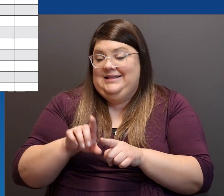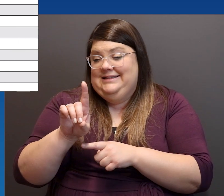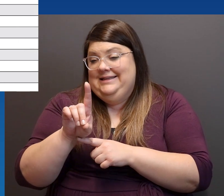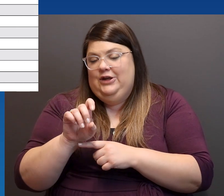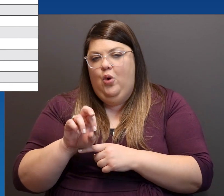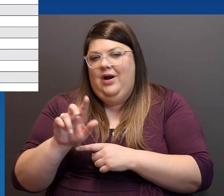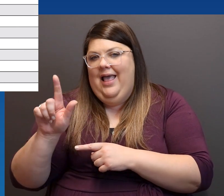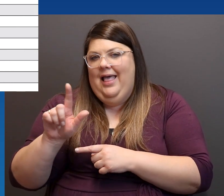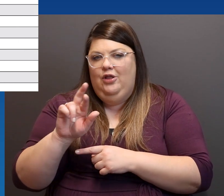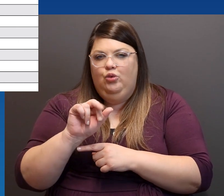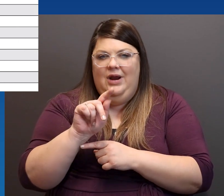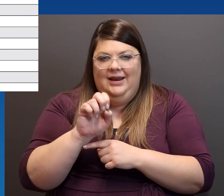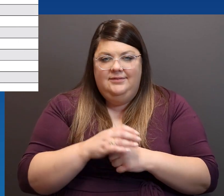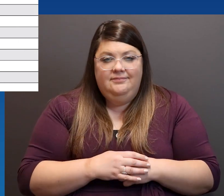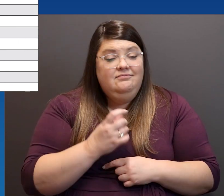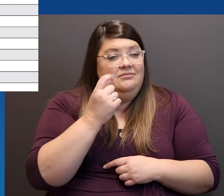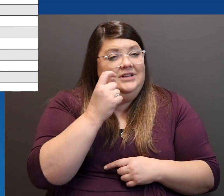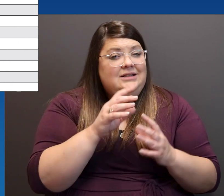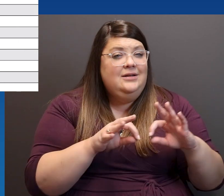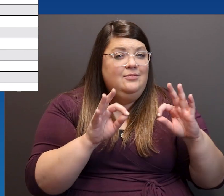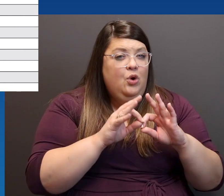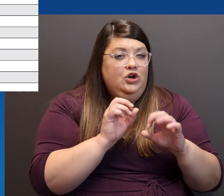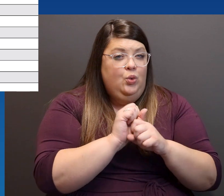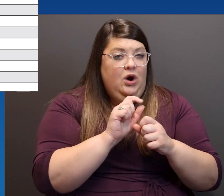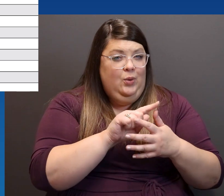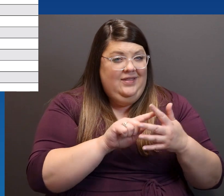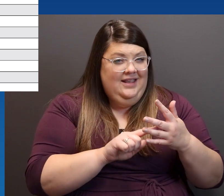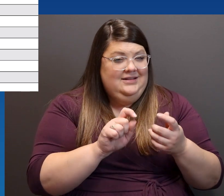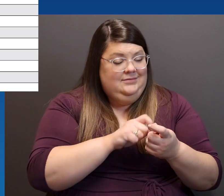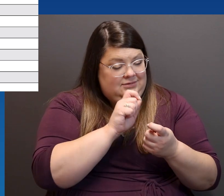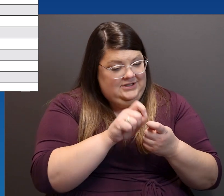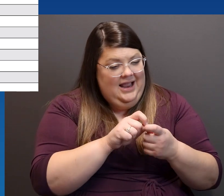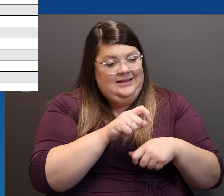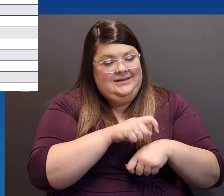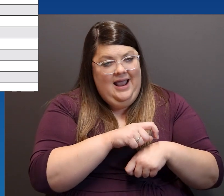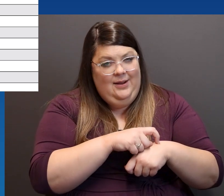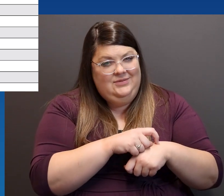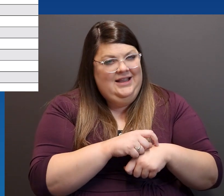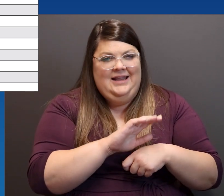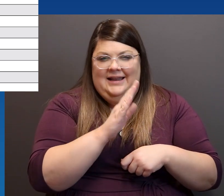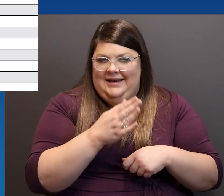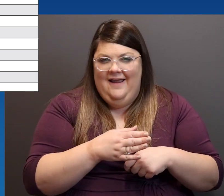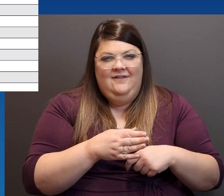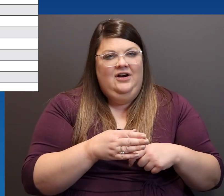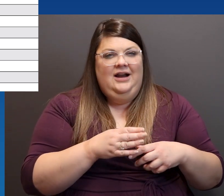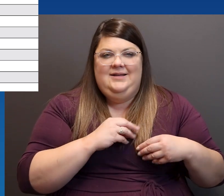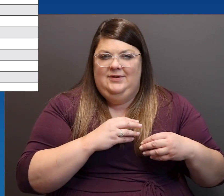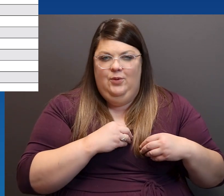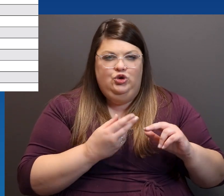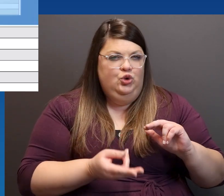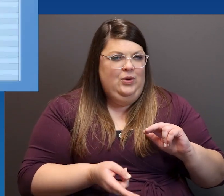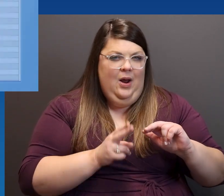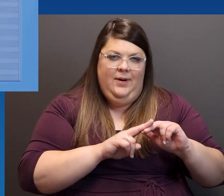Keep in mind, it is important to work with these precise times. It is never acceptable to round off the time.